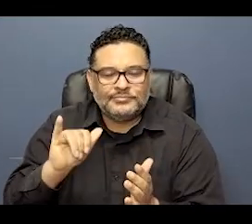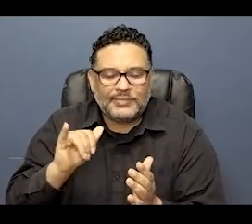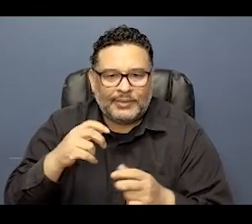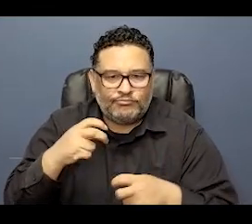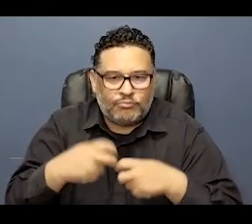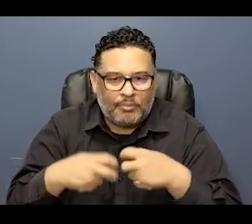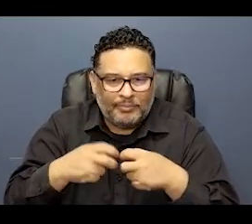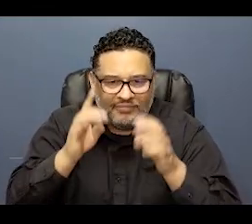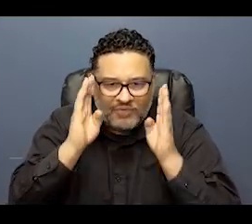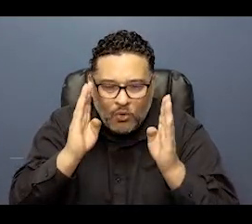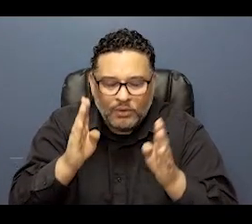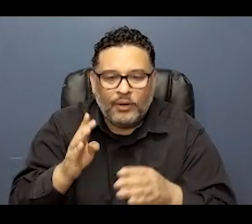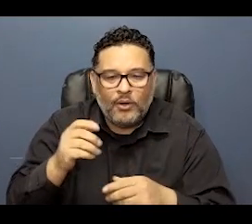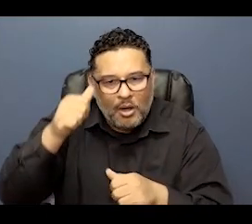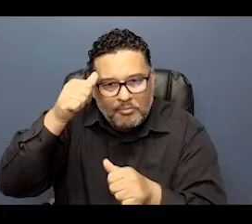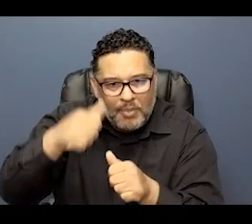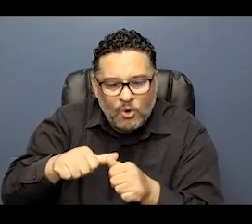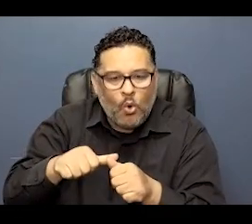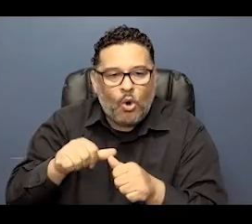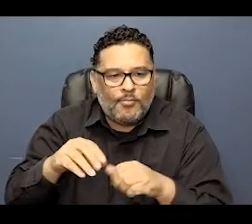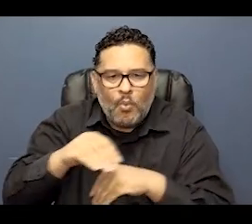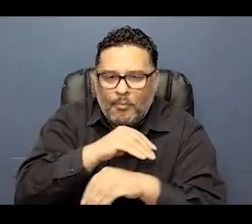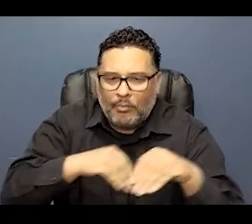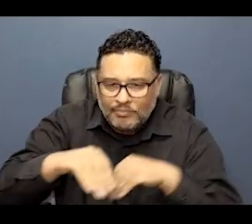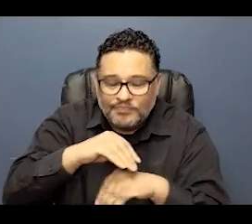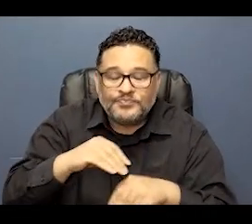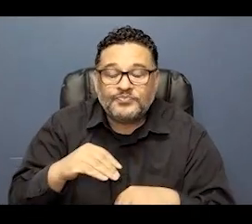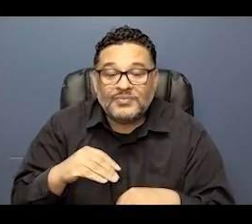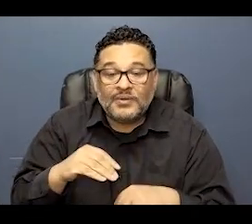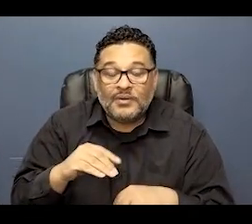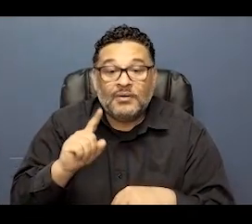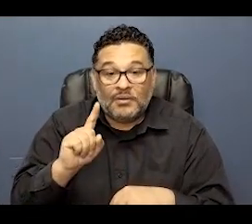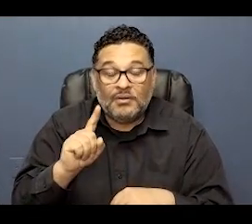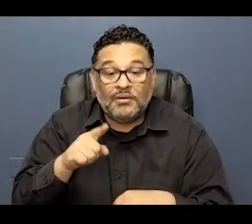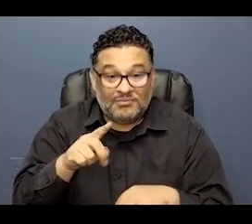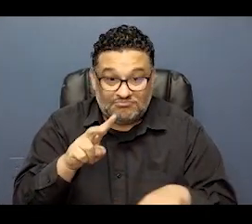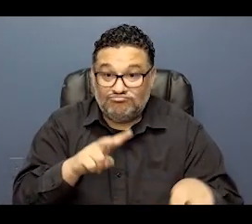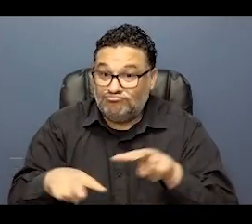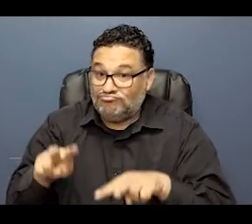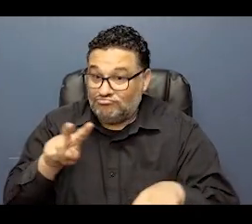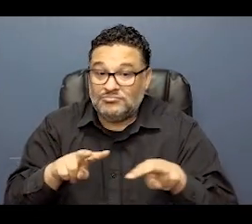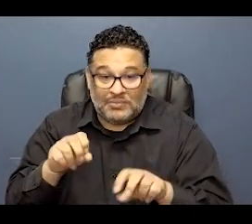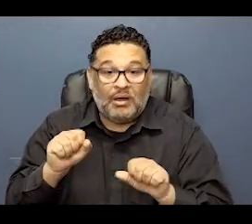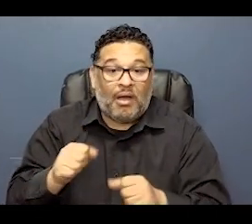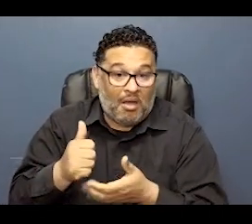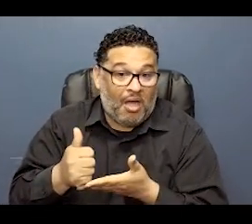memory, or mobility. While those observations can be meaningful, it’s important to remember